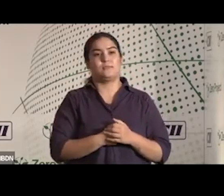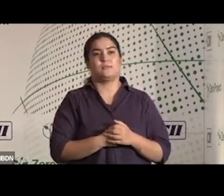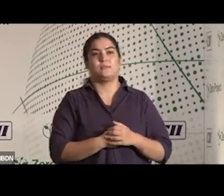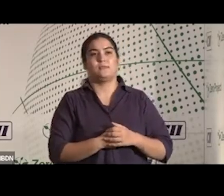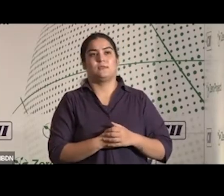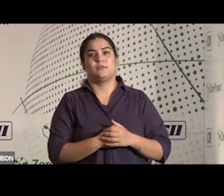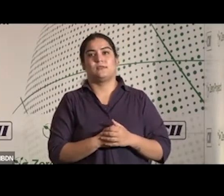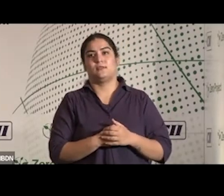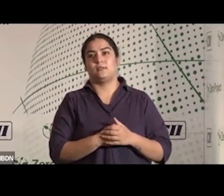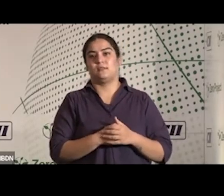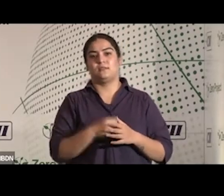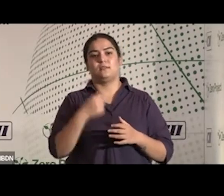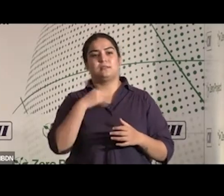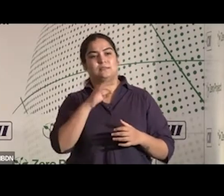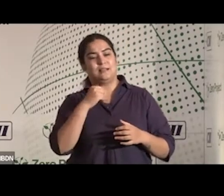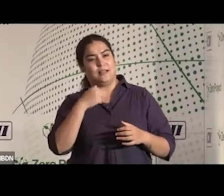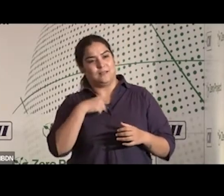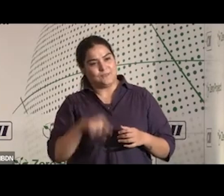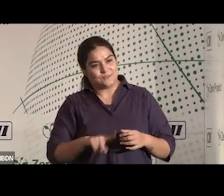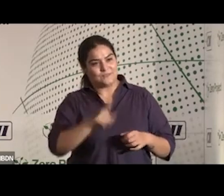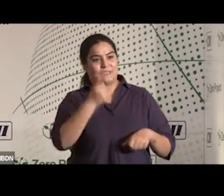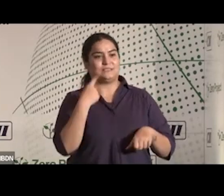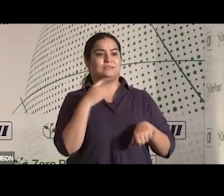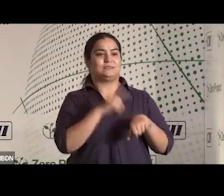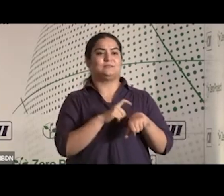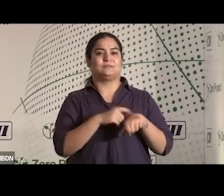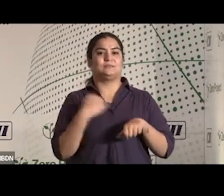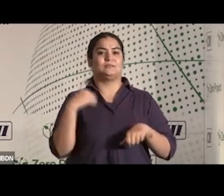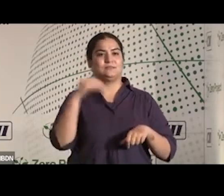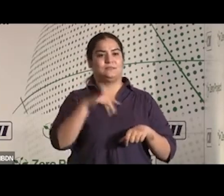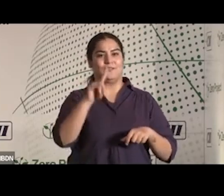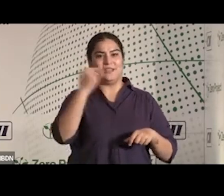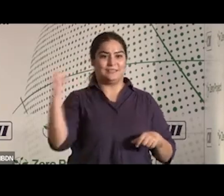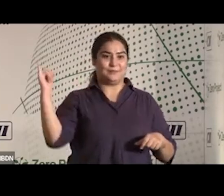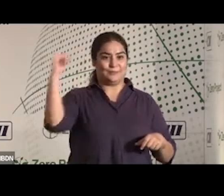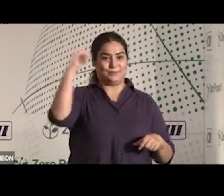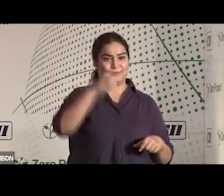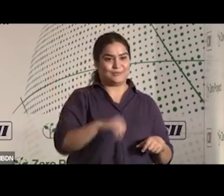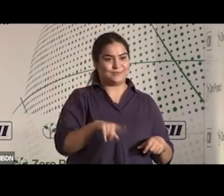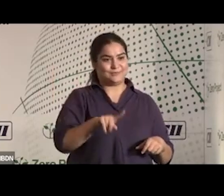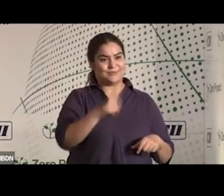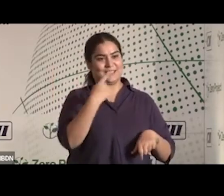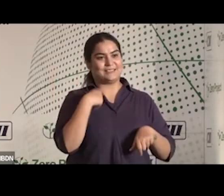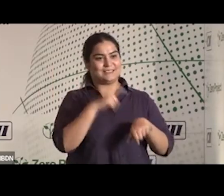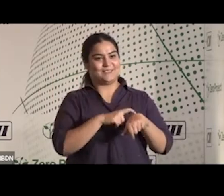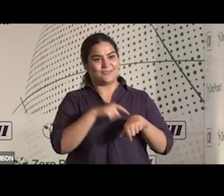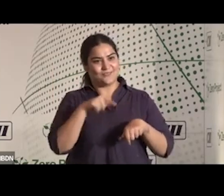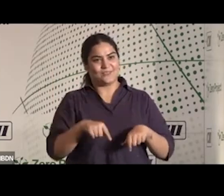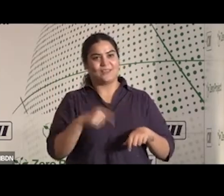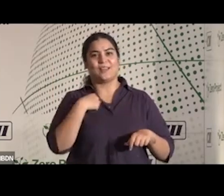Like this is my first time coming in, applied it was a new thing to me.